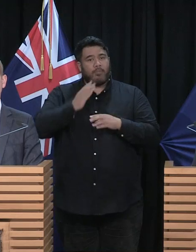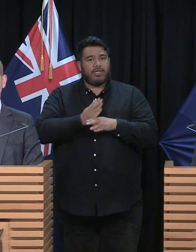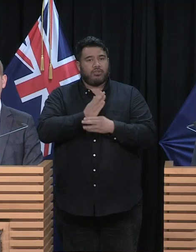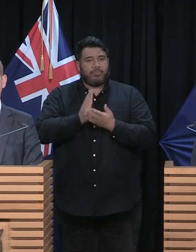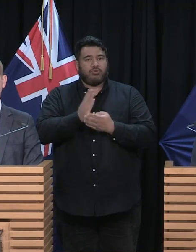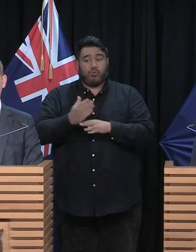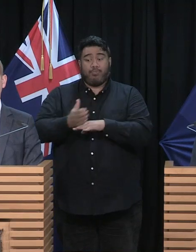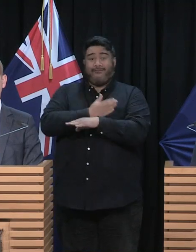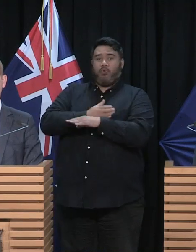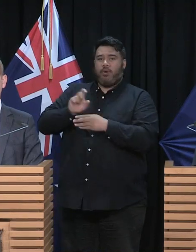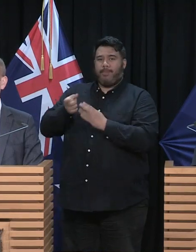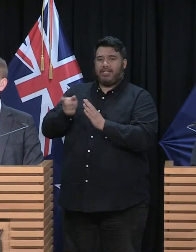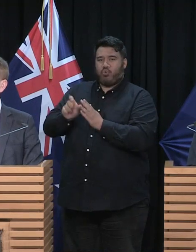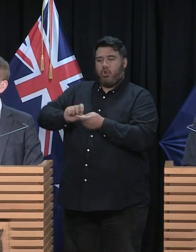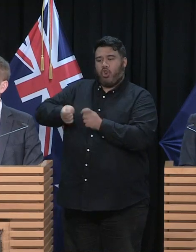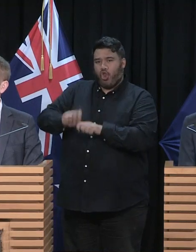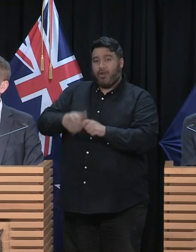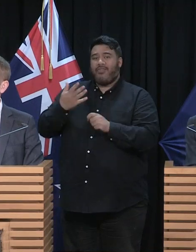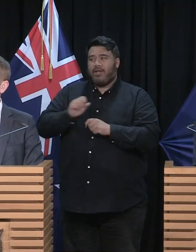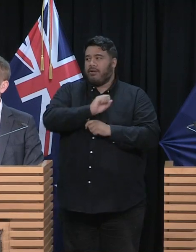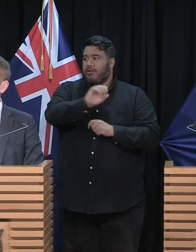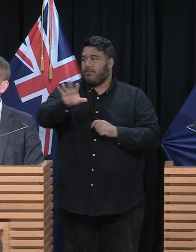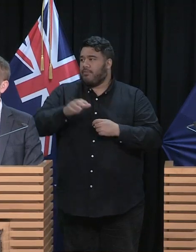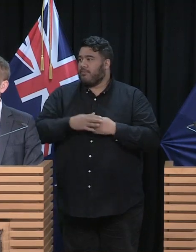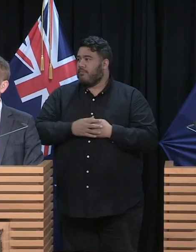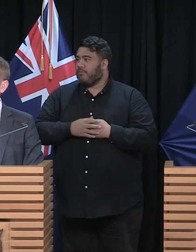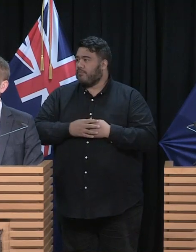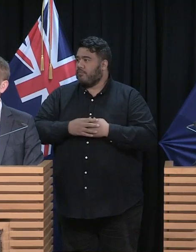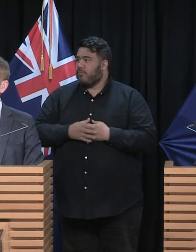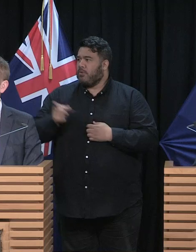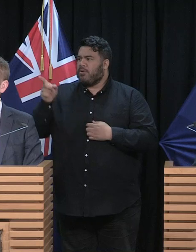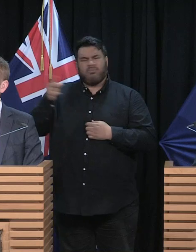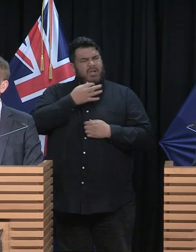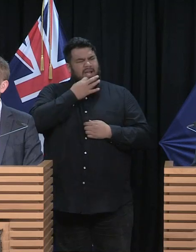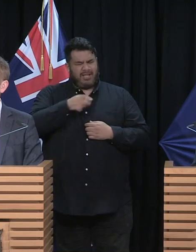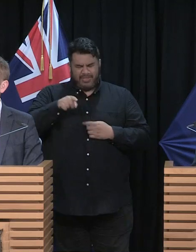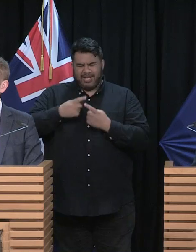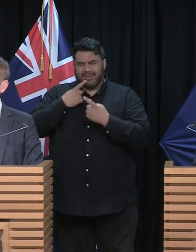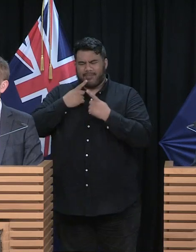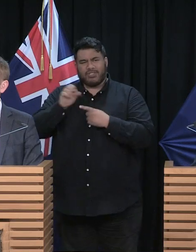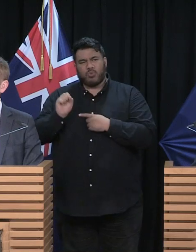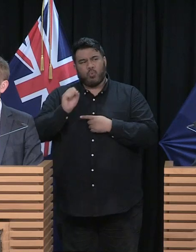who need it - we will ensure there is encryption of the information or that that's